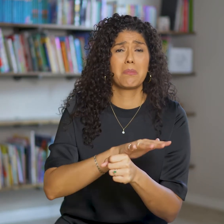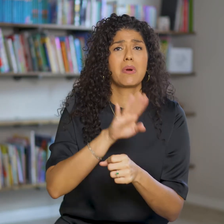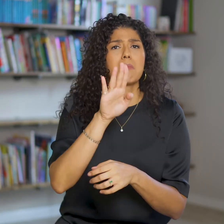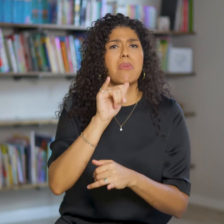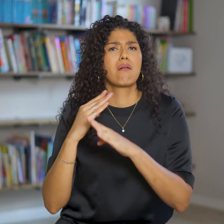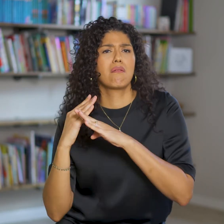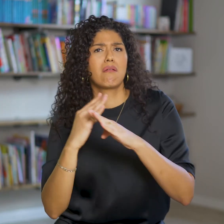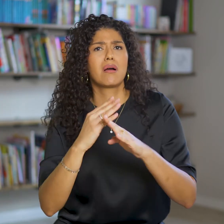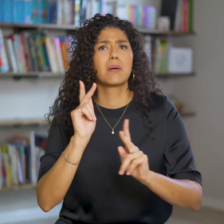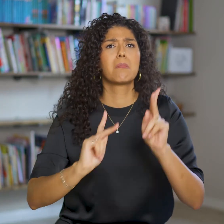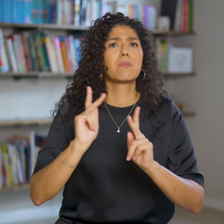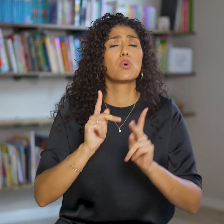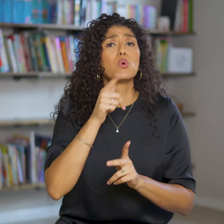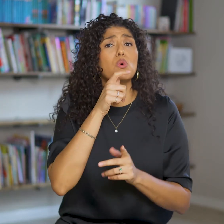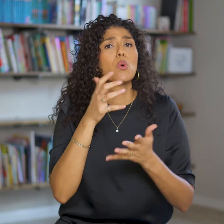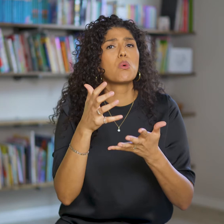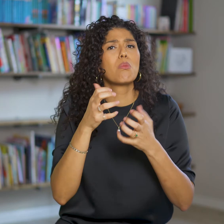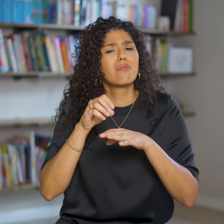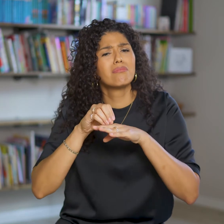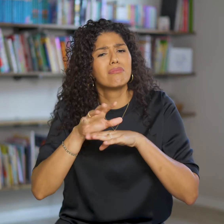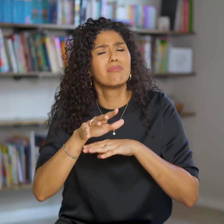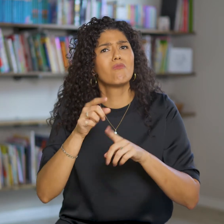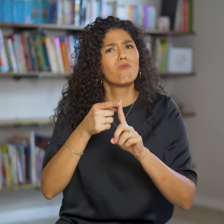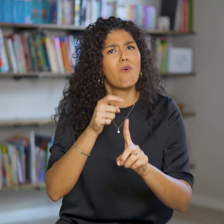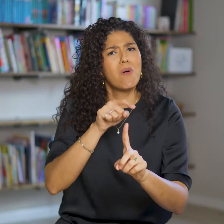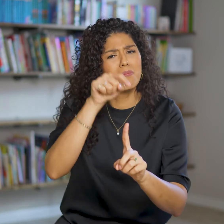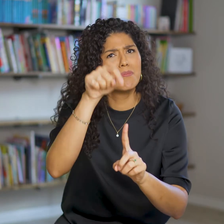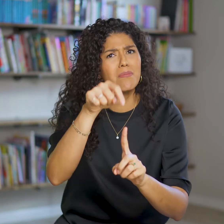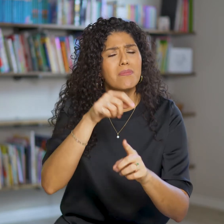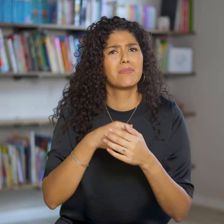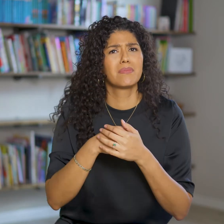by intercepting people who want advice from David